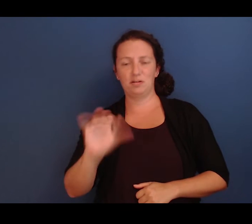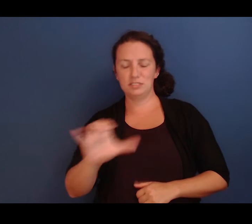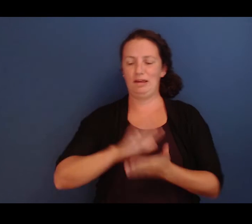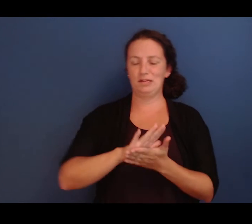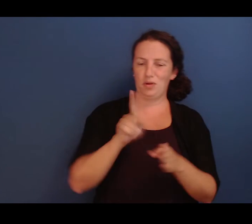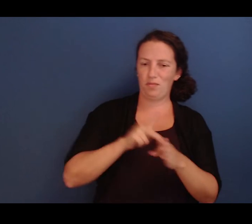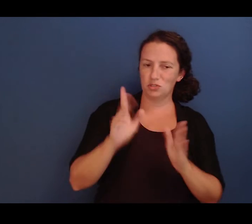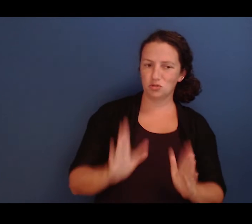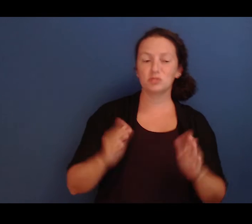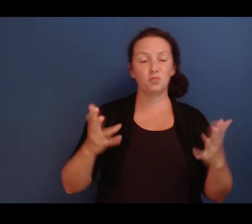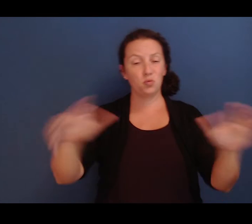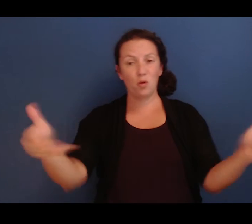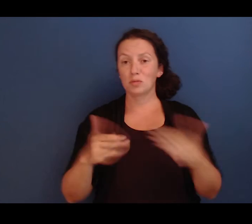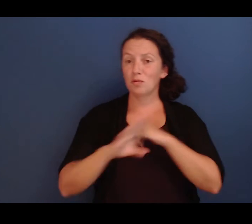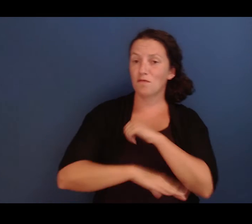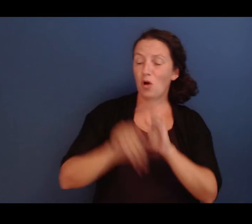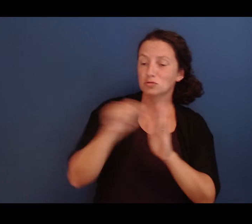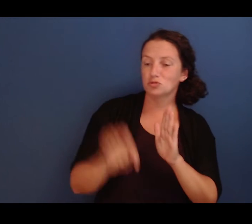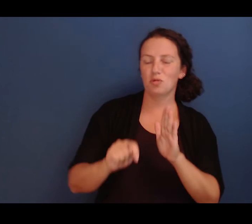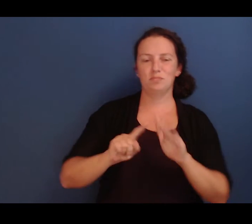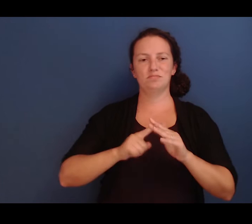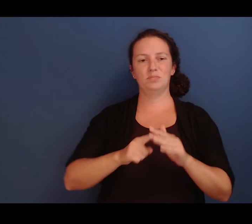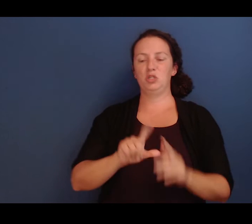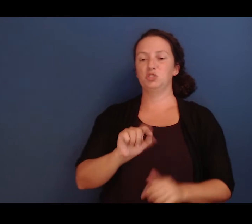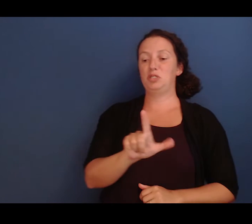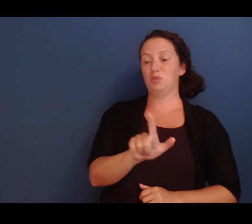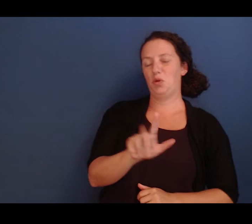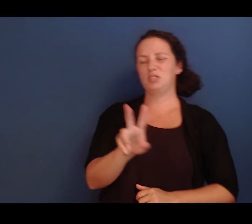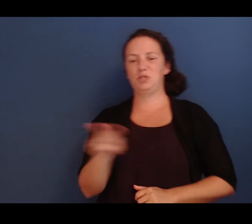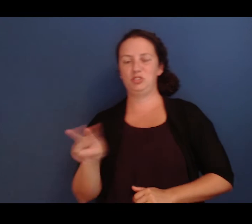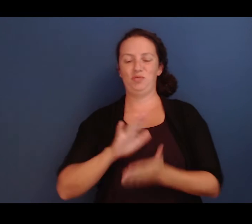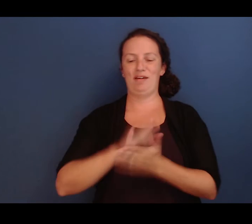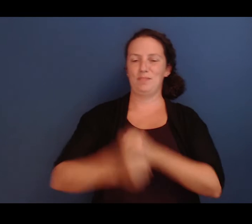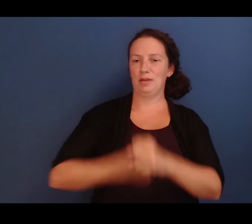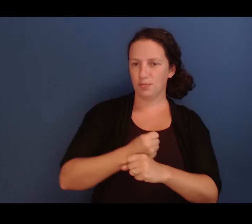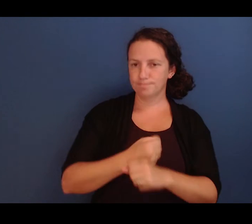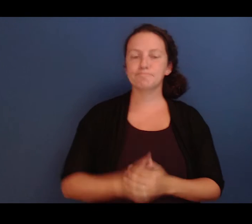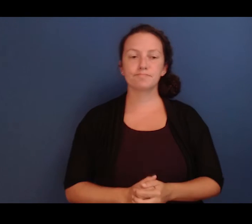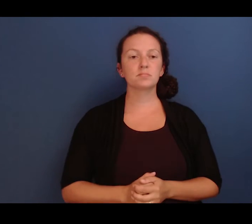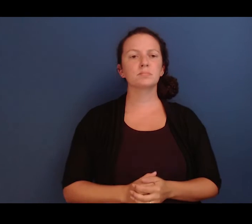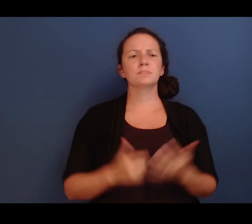welcome you to fall term and the start of the 2021 to 2022 academic year. Wanted to